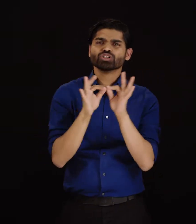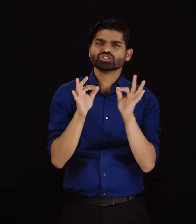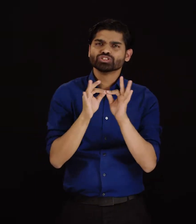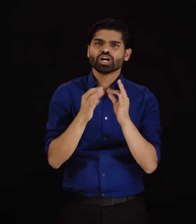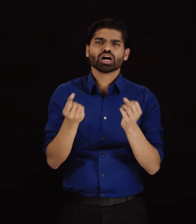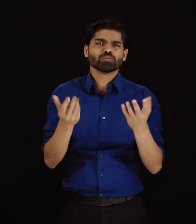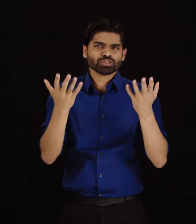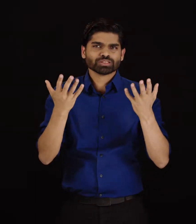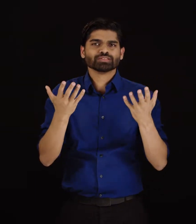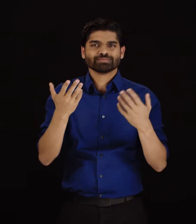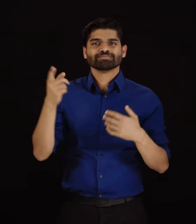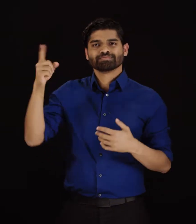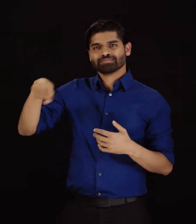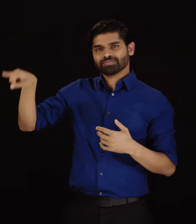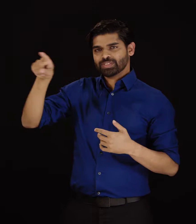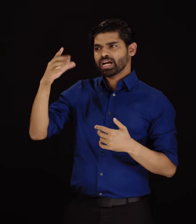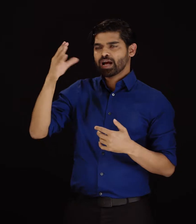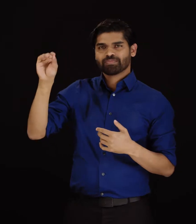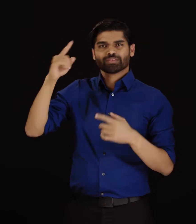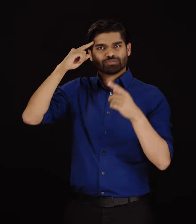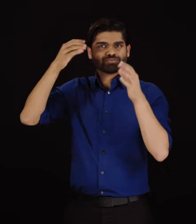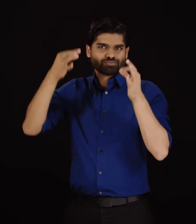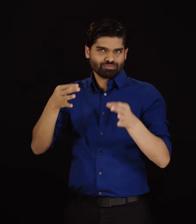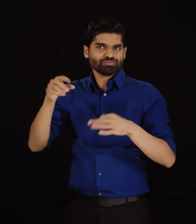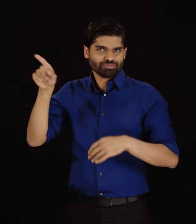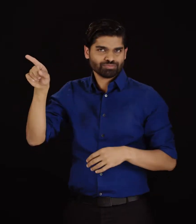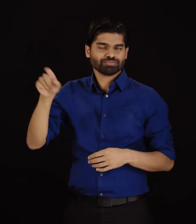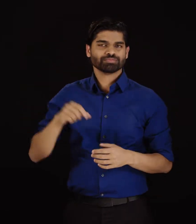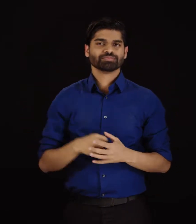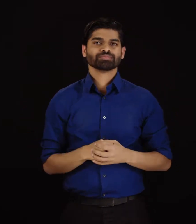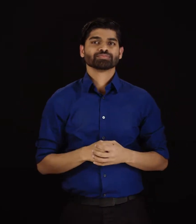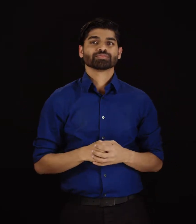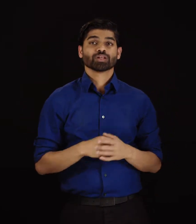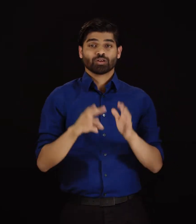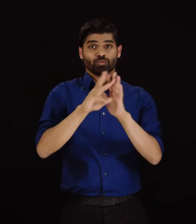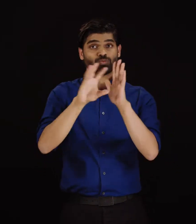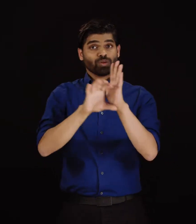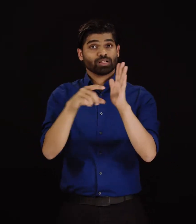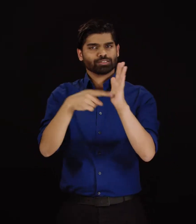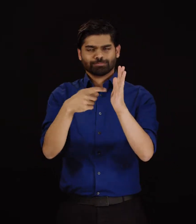be included in the calculation of the $50 cap on data overage fees.